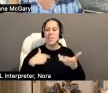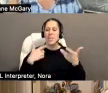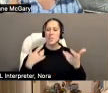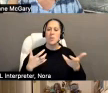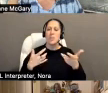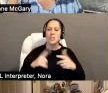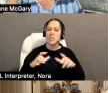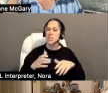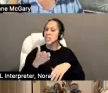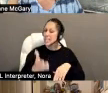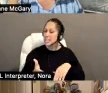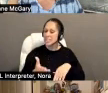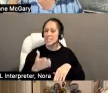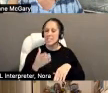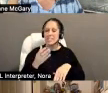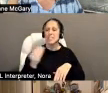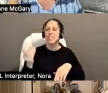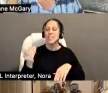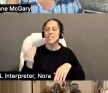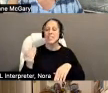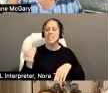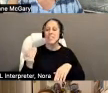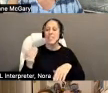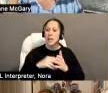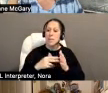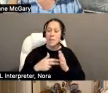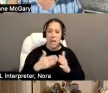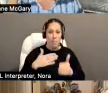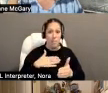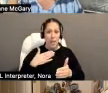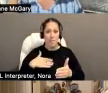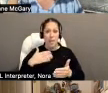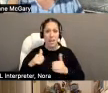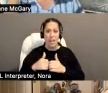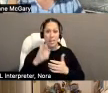this. And I mean, I think I'm happy with how the photo turned out.